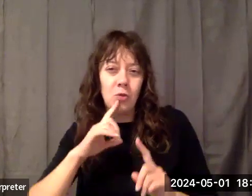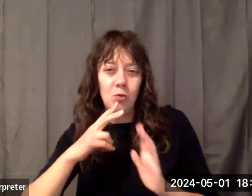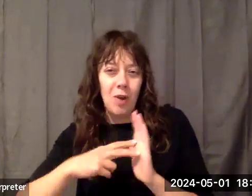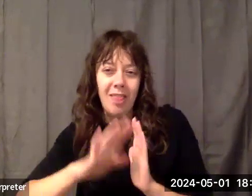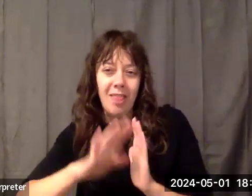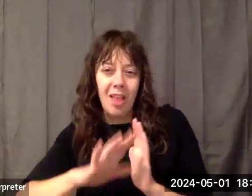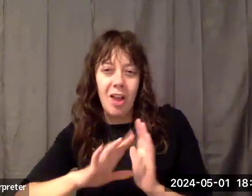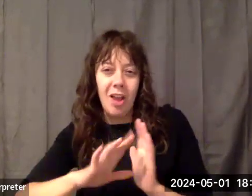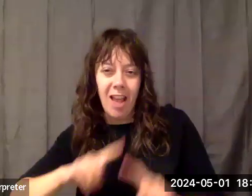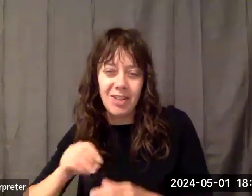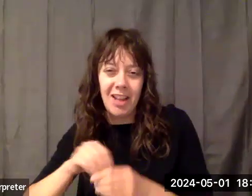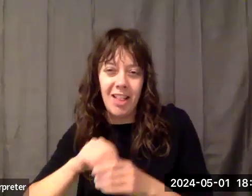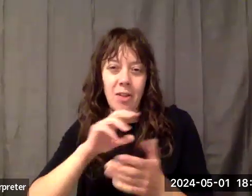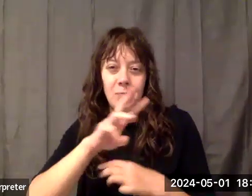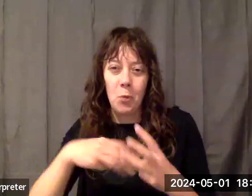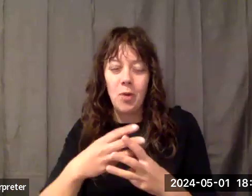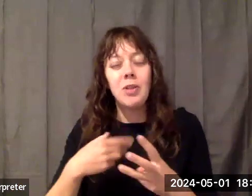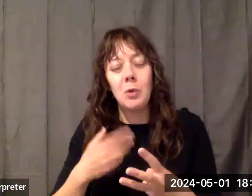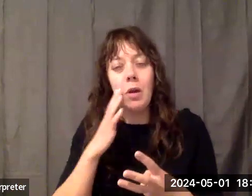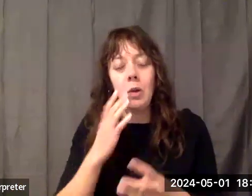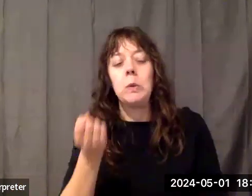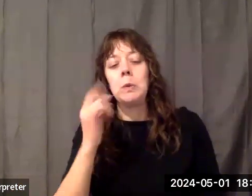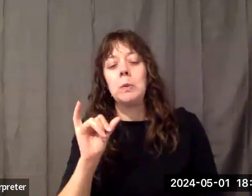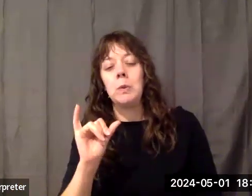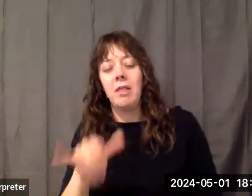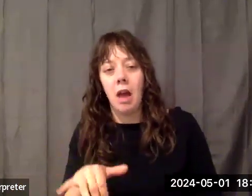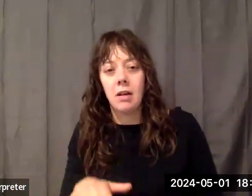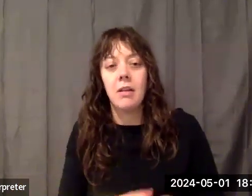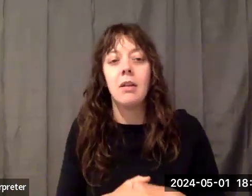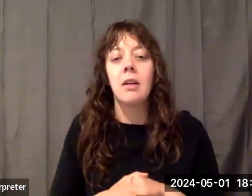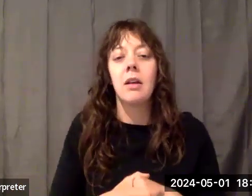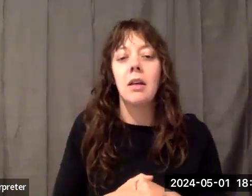but I'm having to learn to do what I would do in a Eurocentric world possibly.